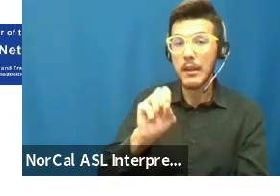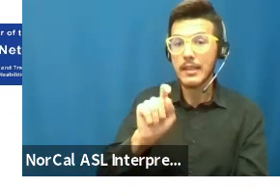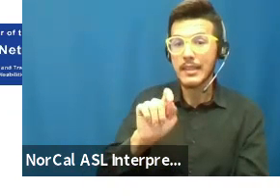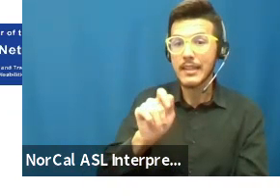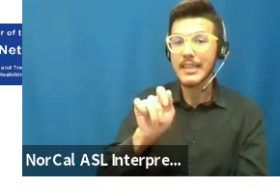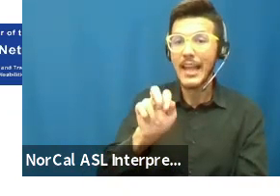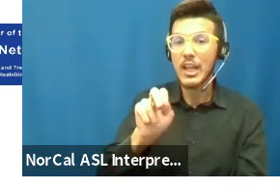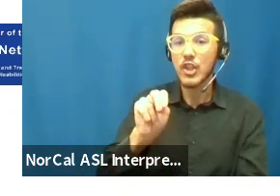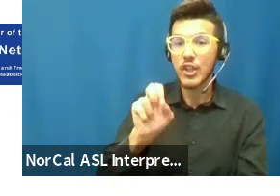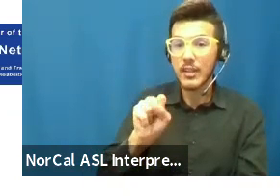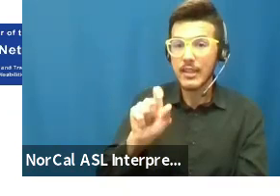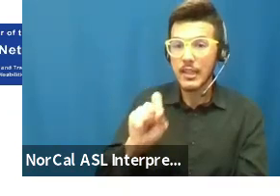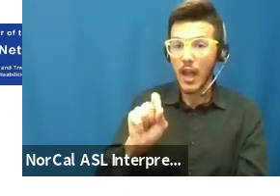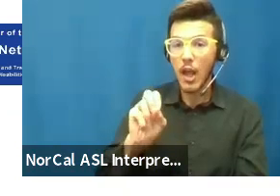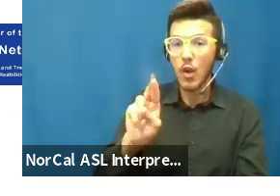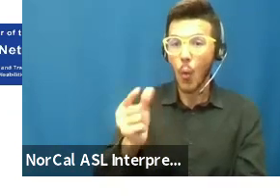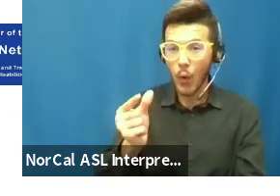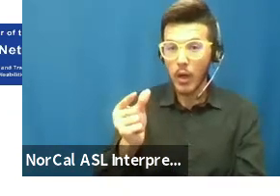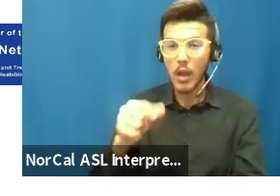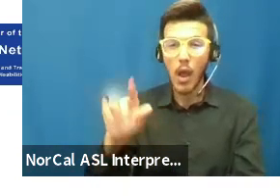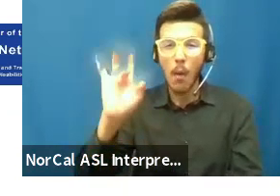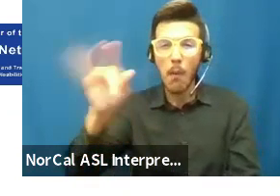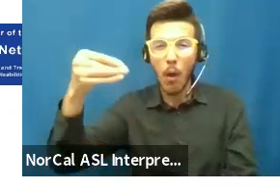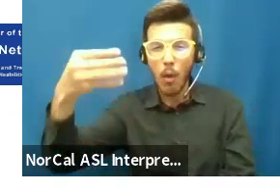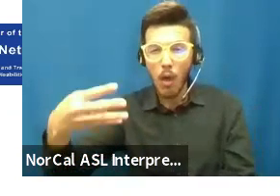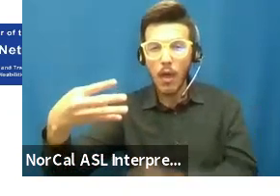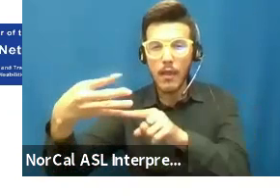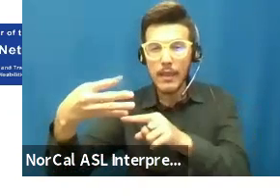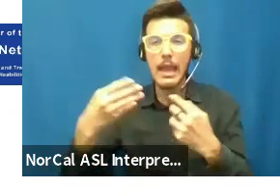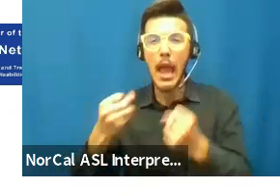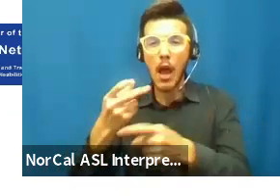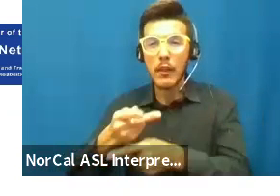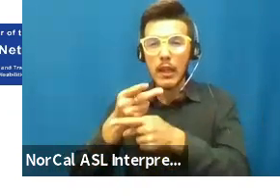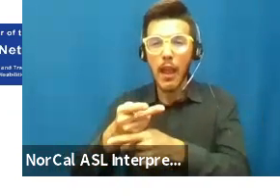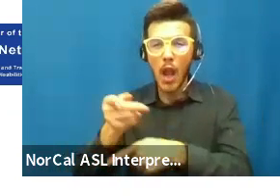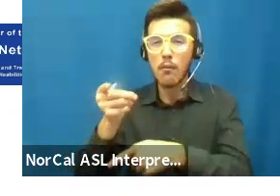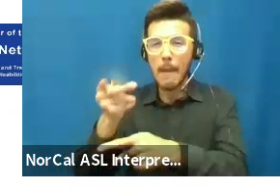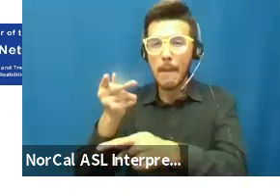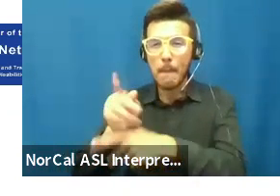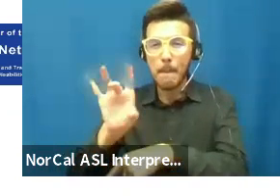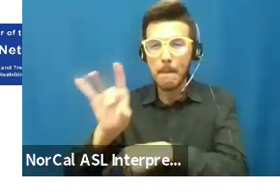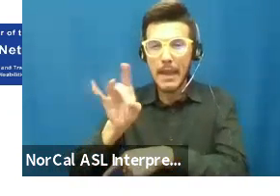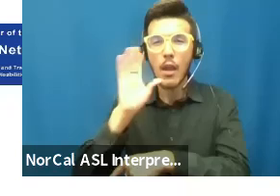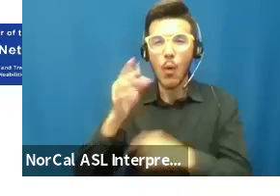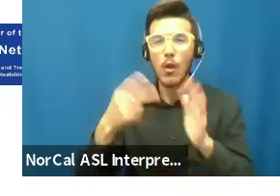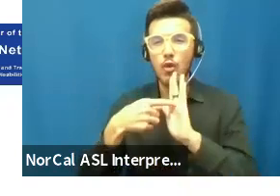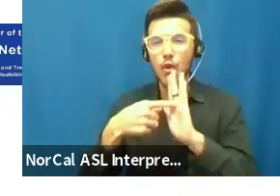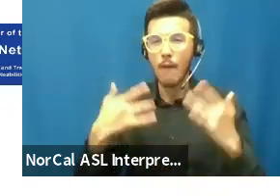Then follow to healthcare. These monthly webinars occur on the fourth Thursday of the month at 2:30